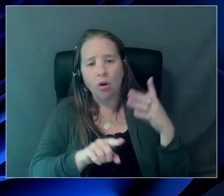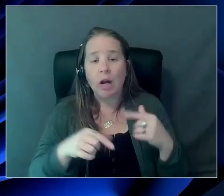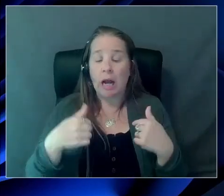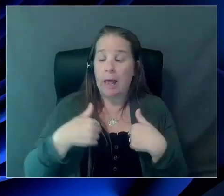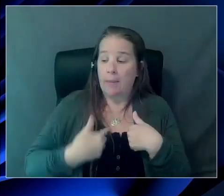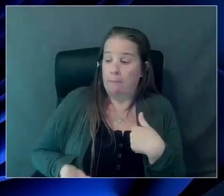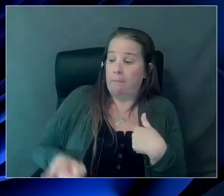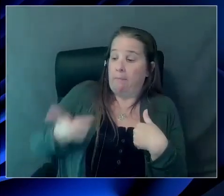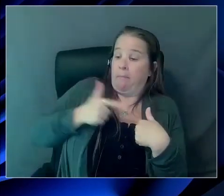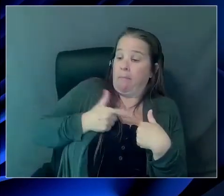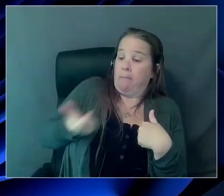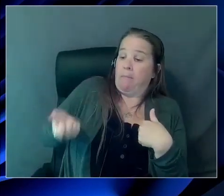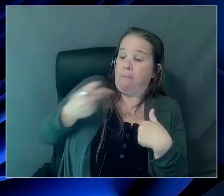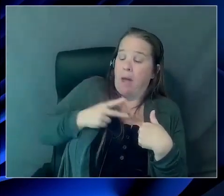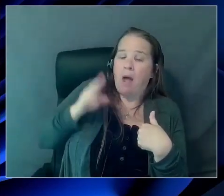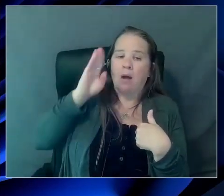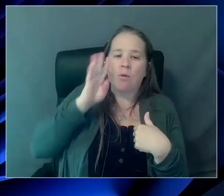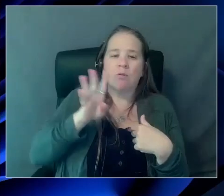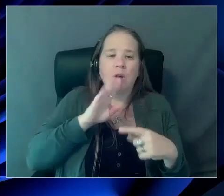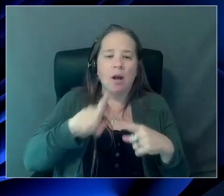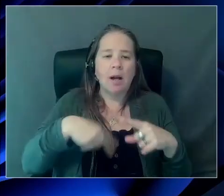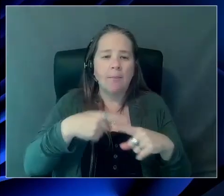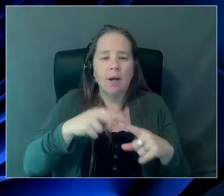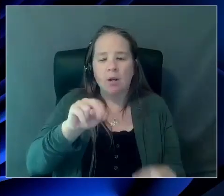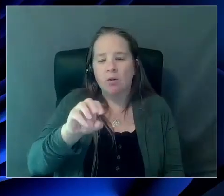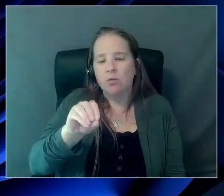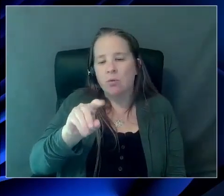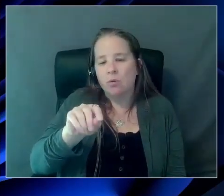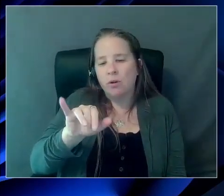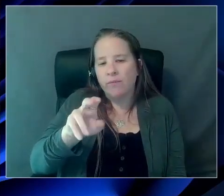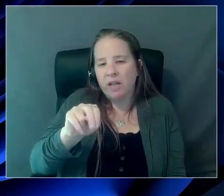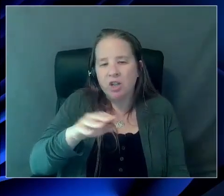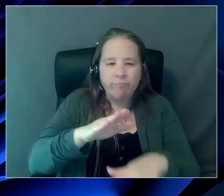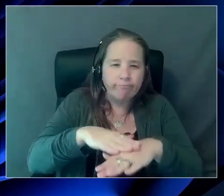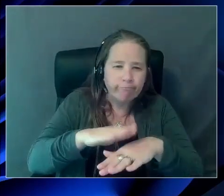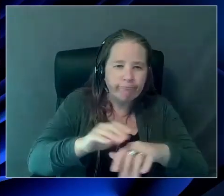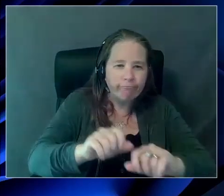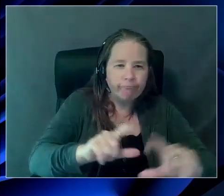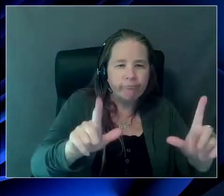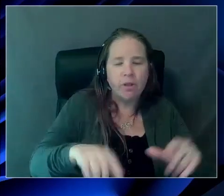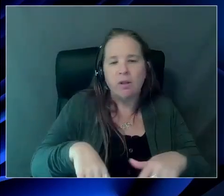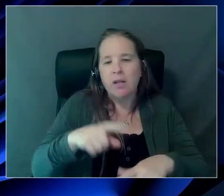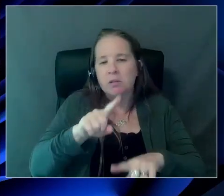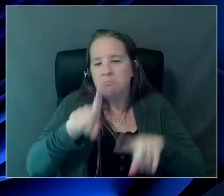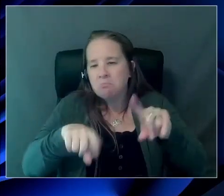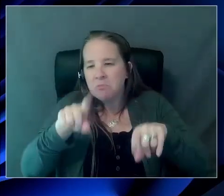you about notifications and. Some hot key changes that we've made